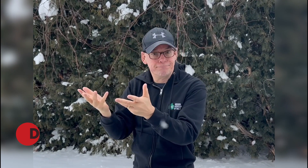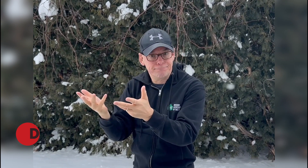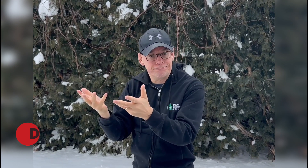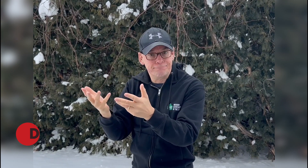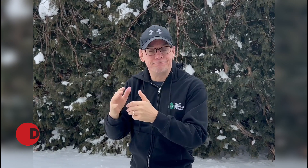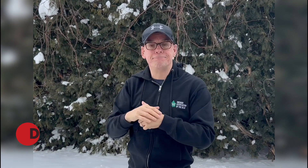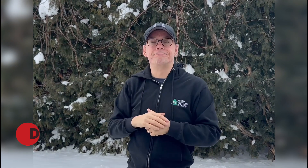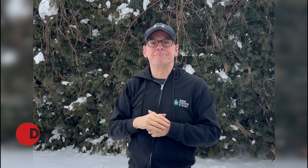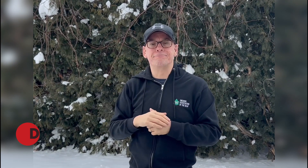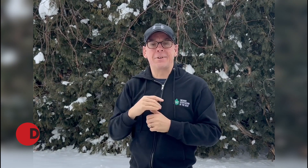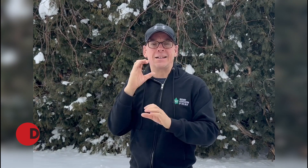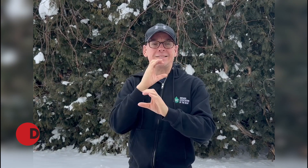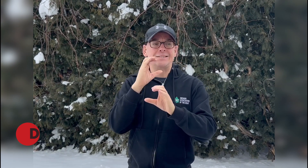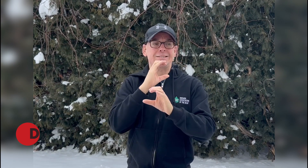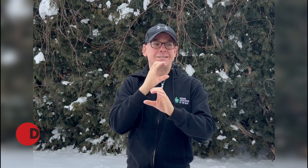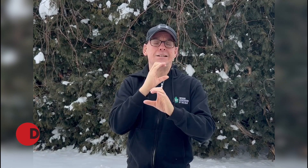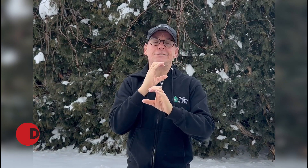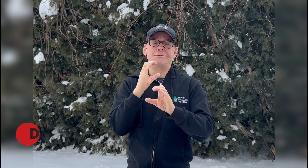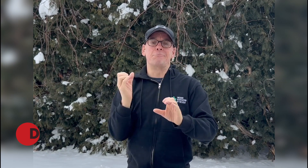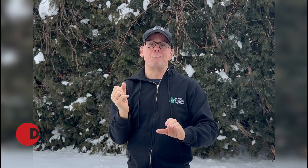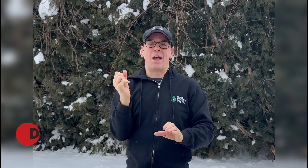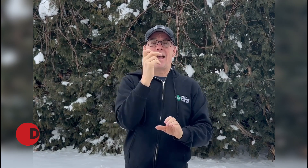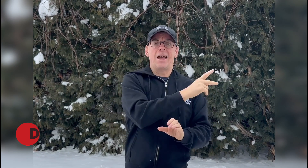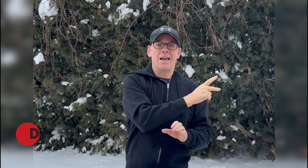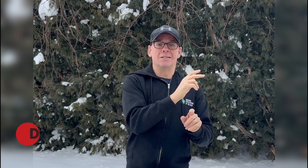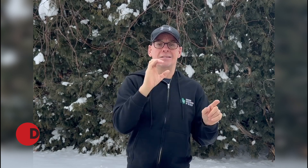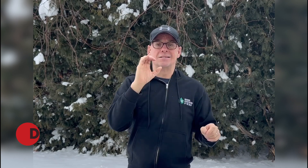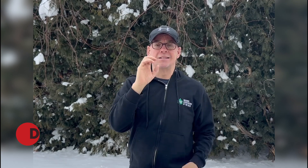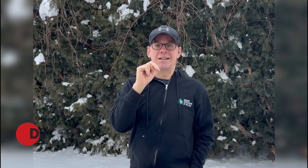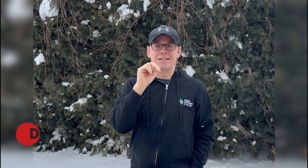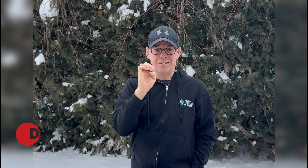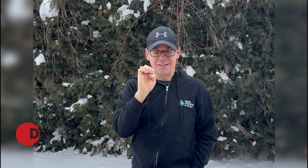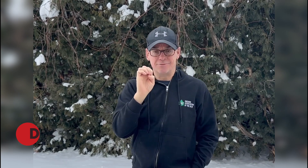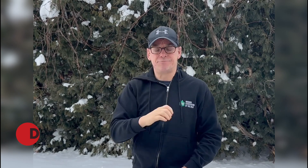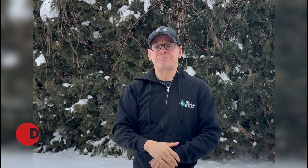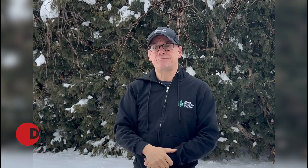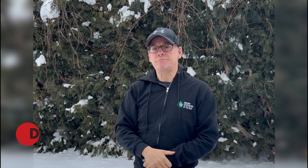to the Exhibition as it is available. We used to host Mayfest